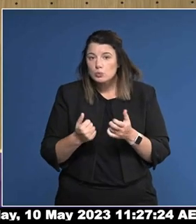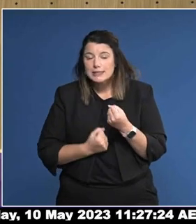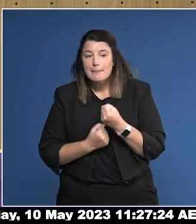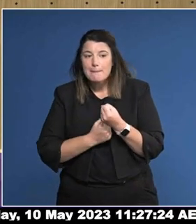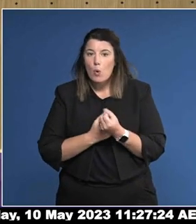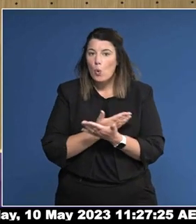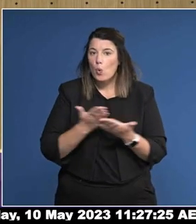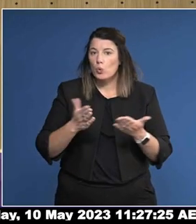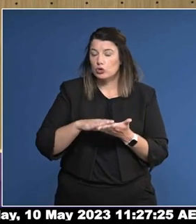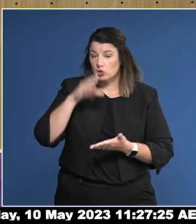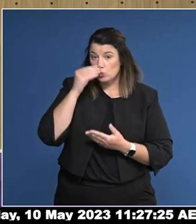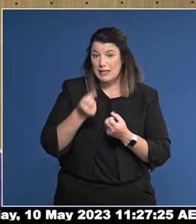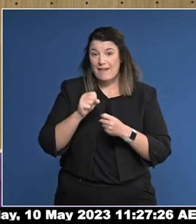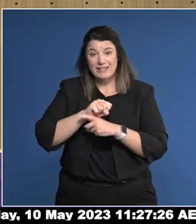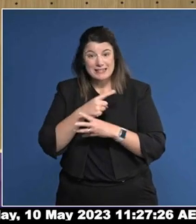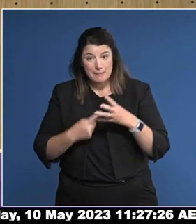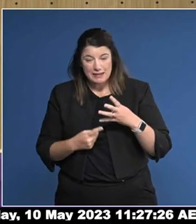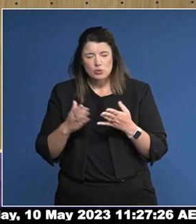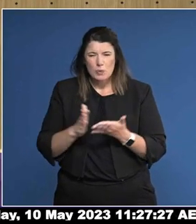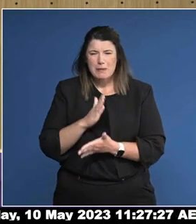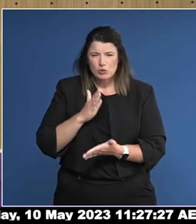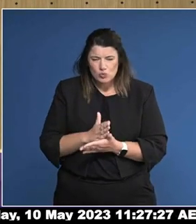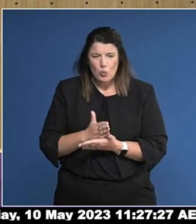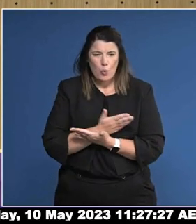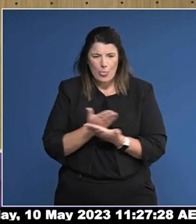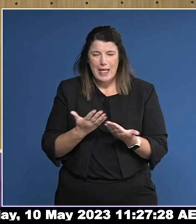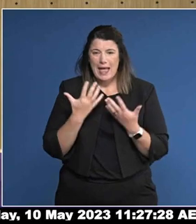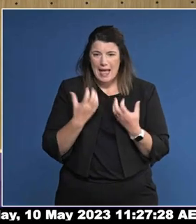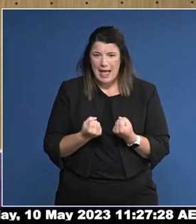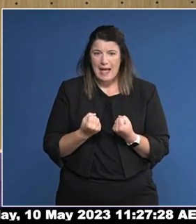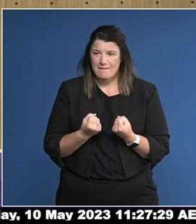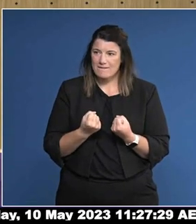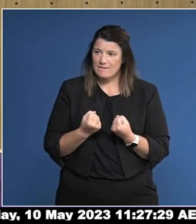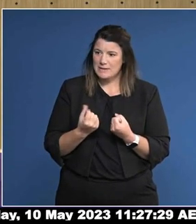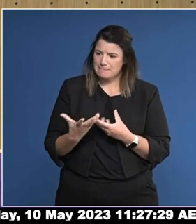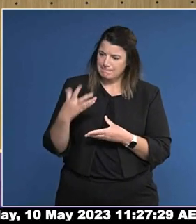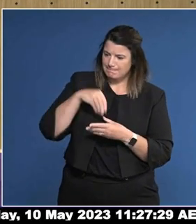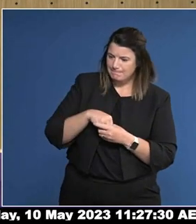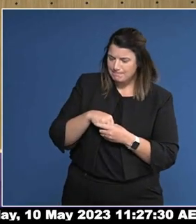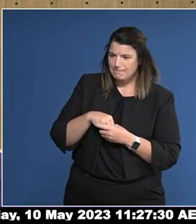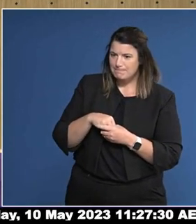with disability and ensuring they have particularly a voice around their own safety.